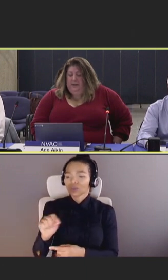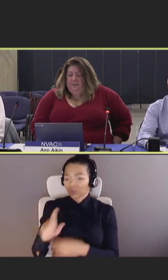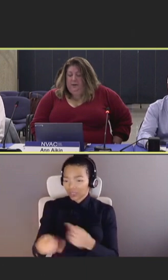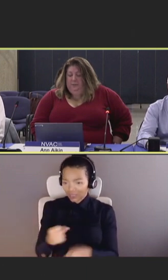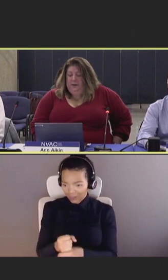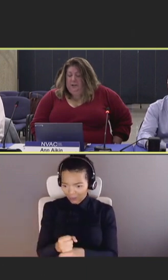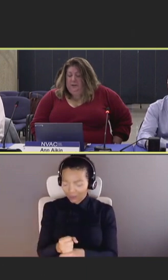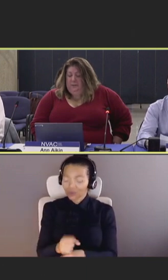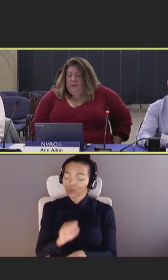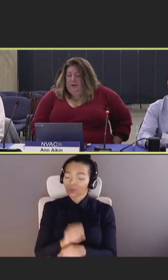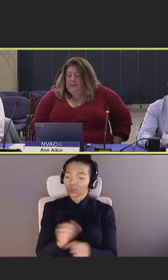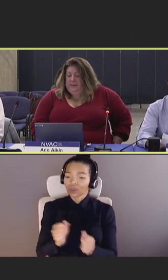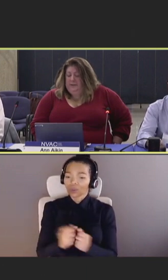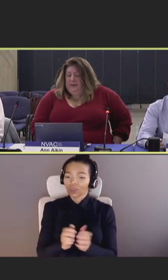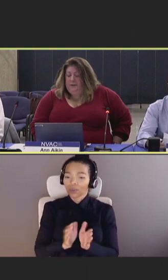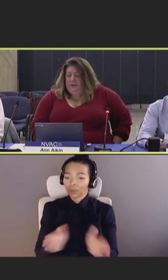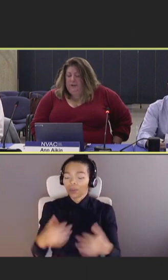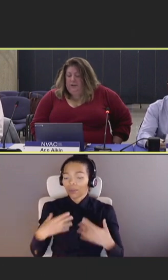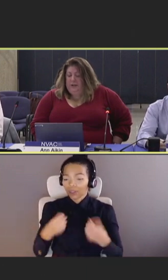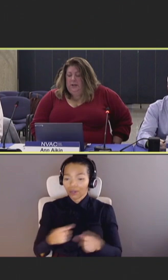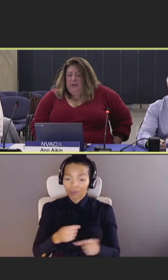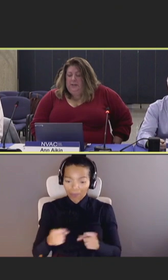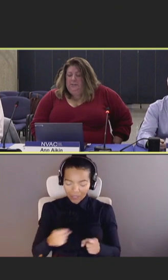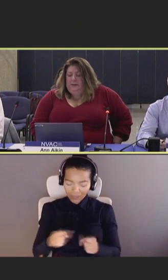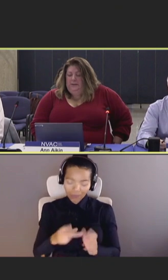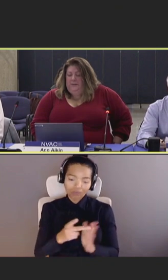program management, policy, and evaluation, spanning the federal,